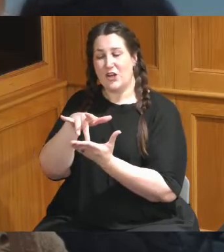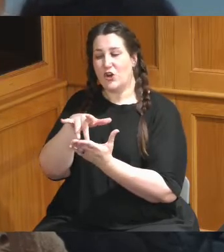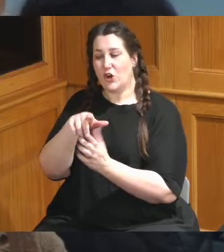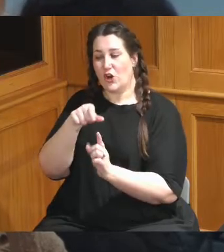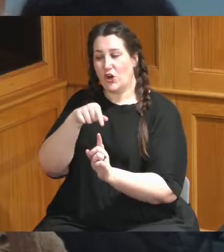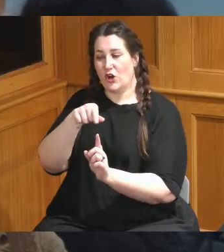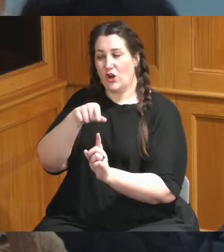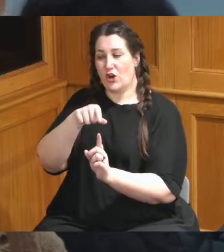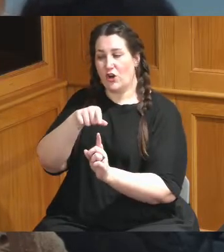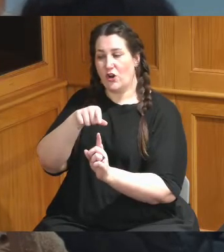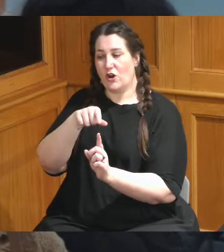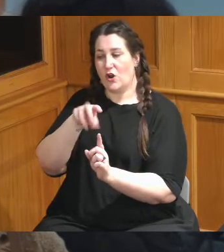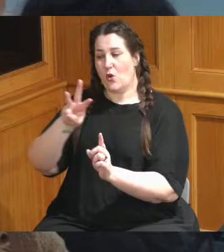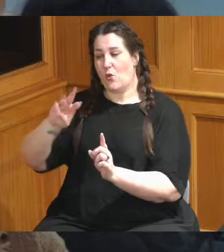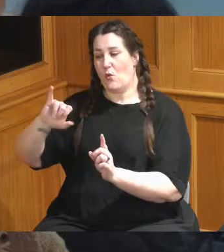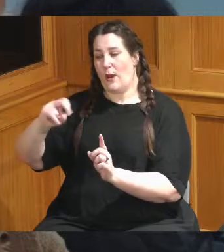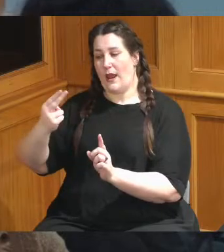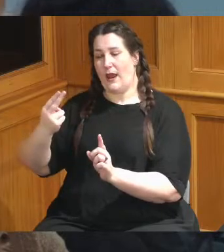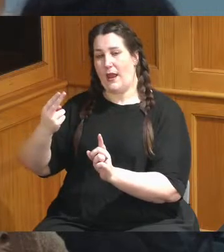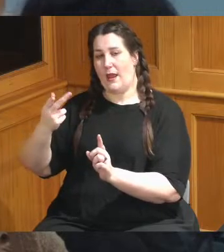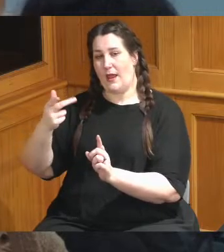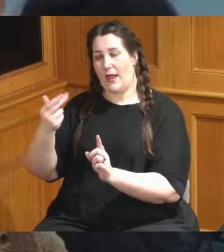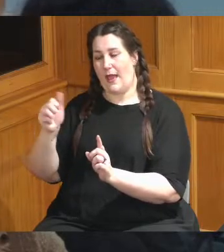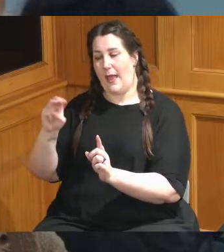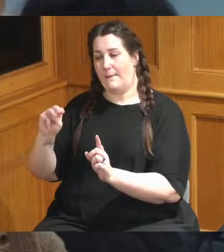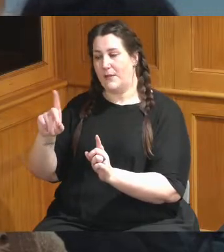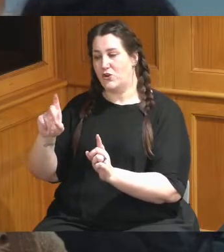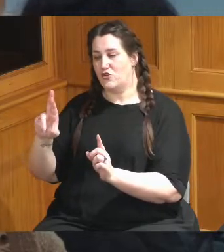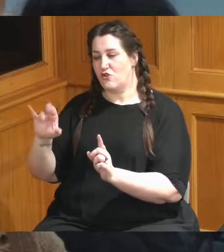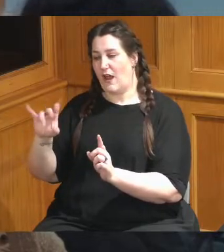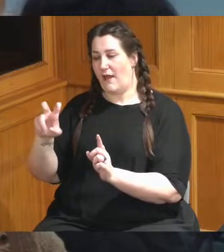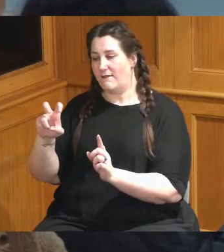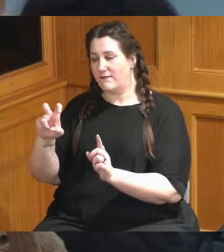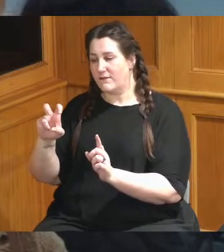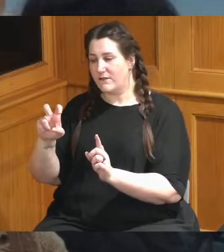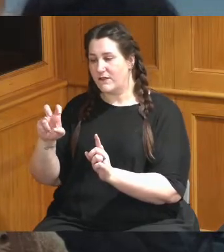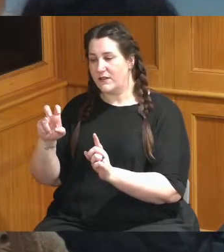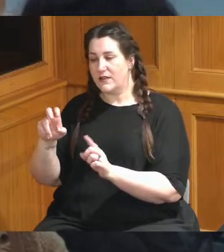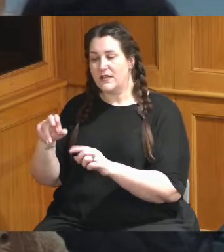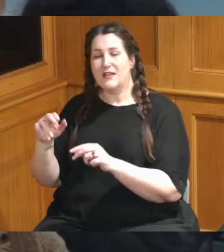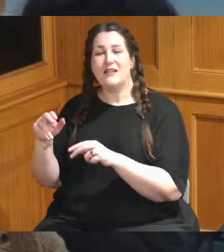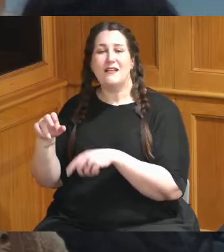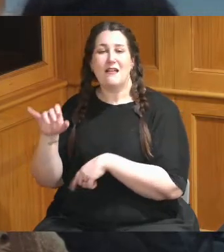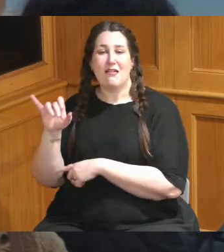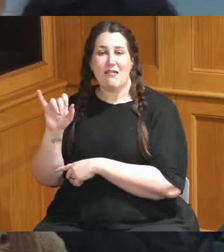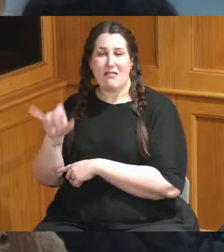center line of Wingham Drive. parking in that area obstructs the sight distance for vehicles